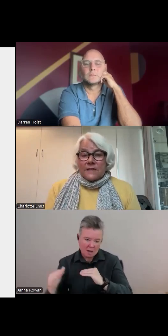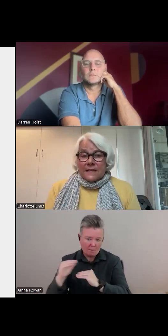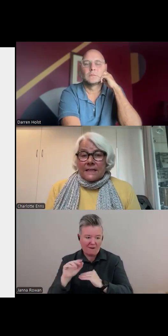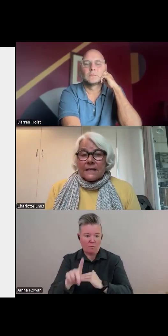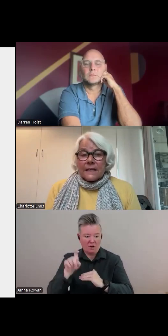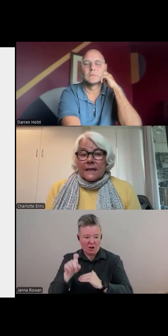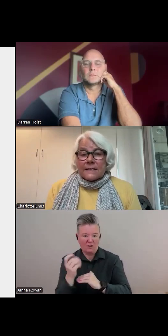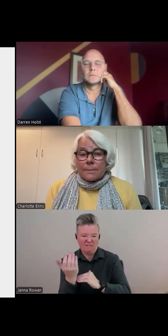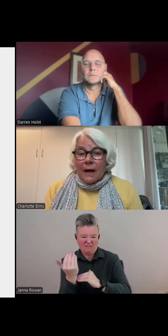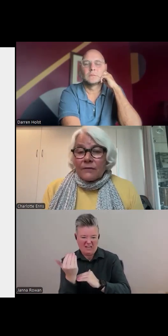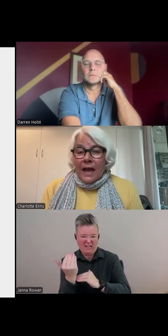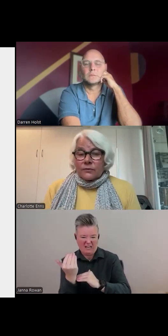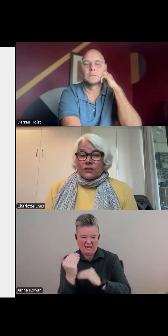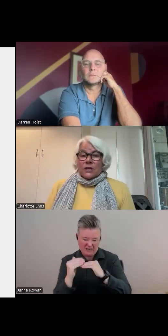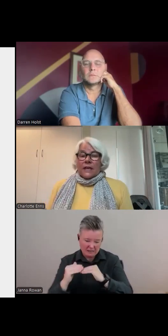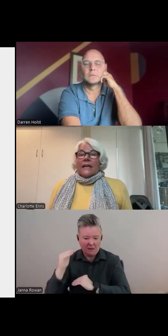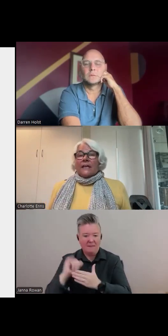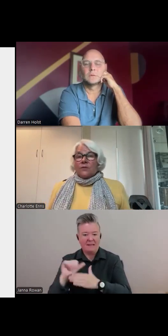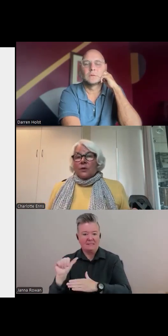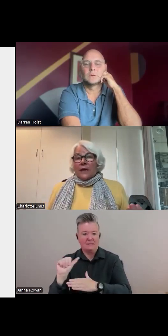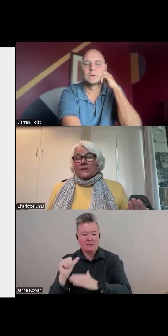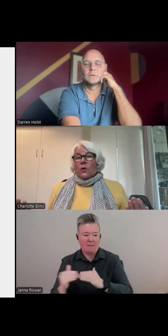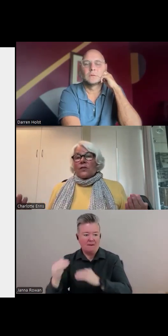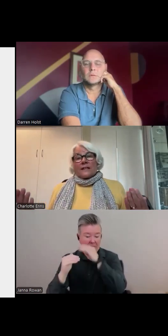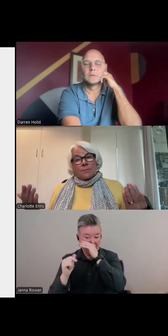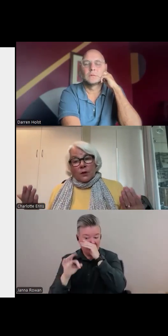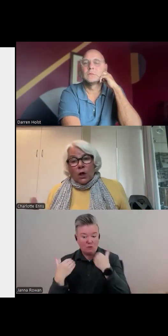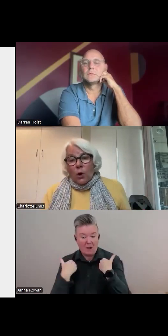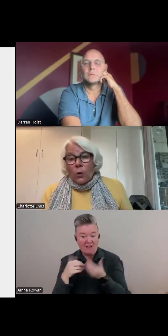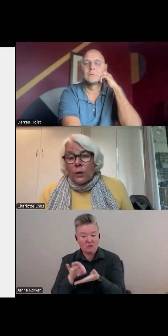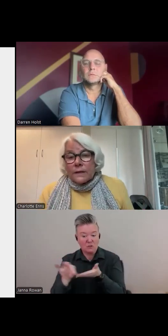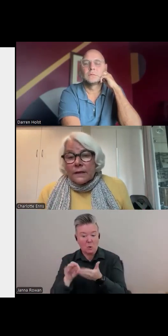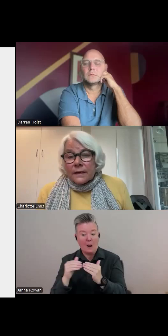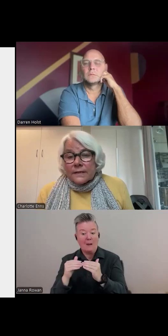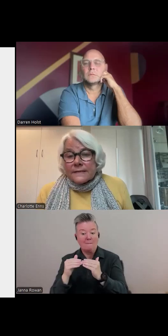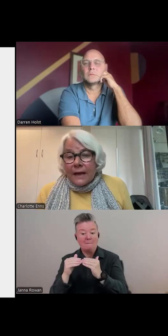and above 115 is above average. If you get a score that's